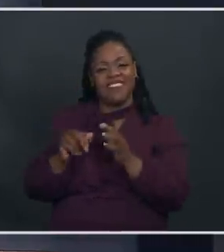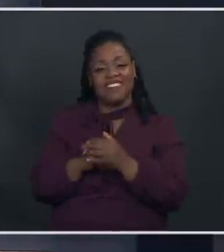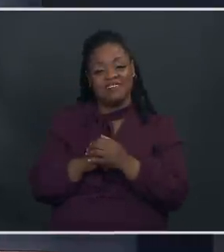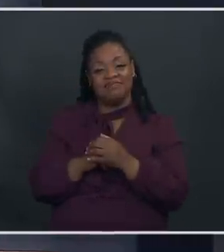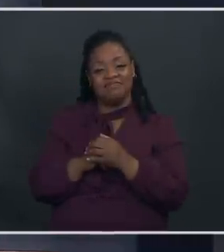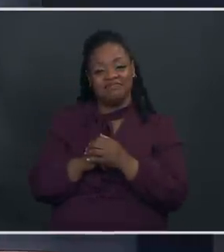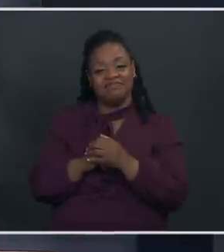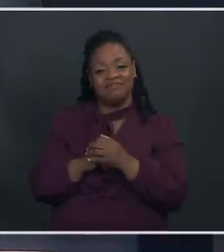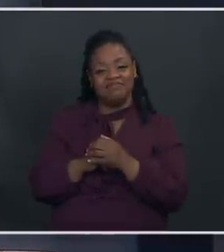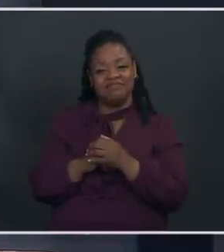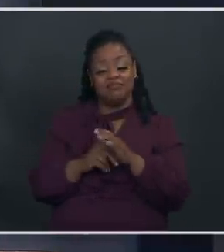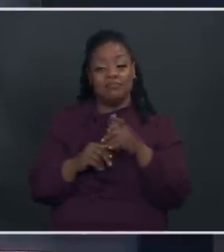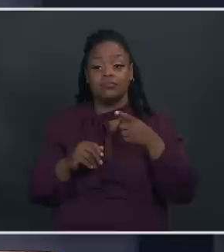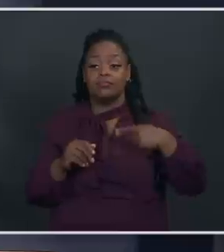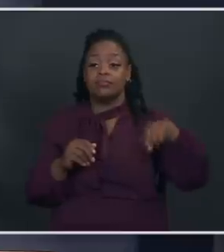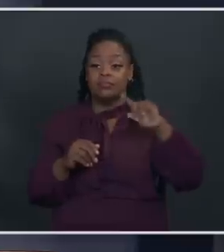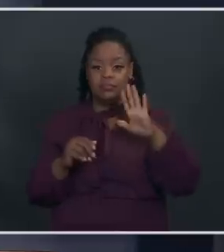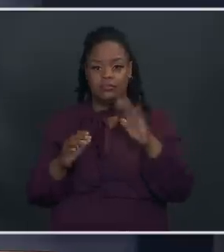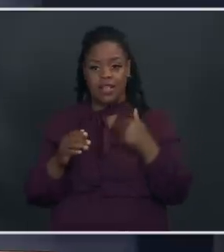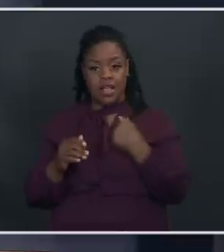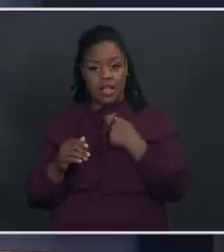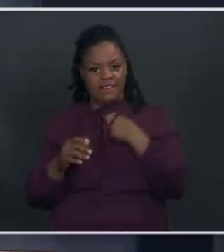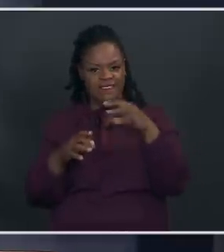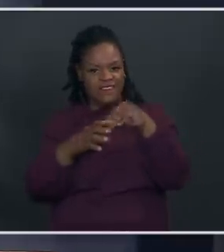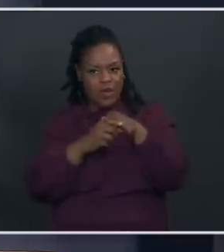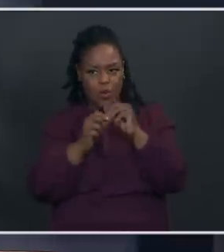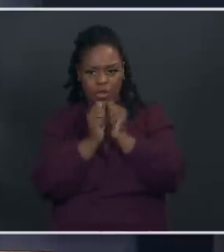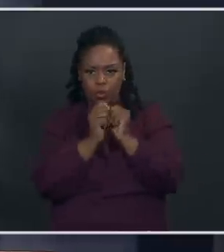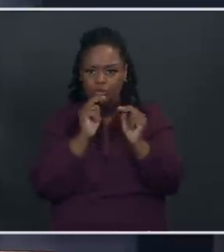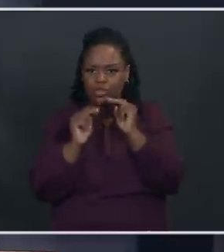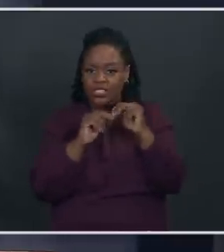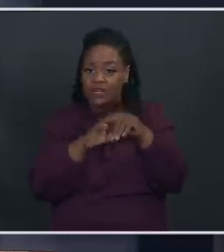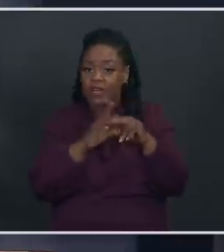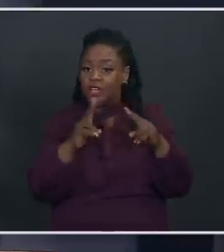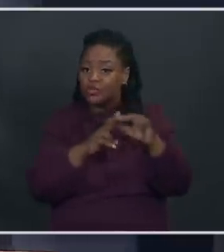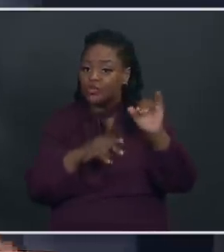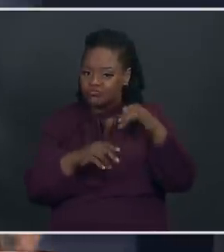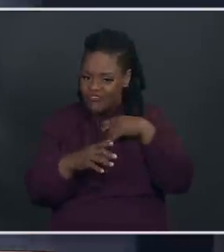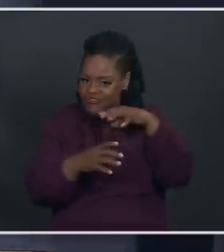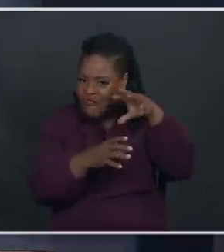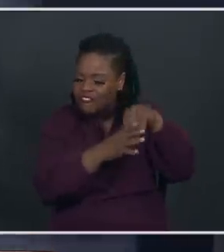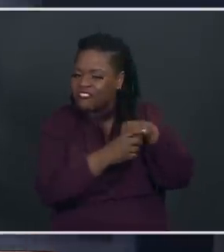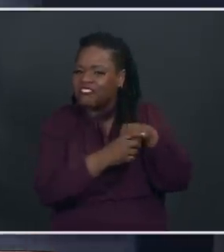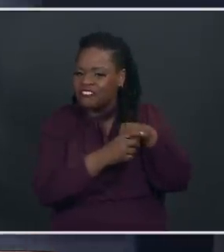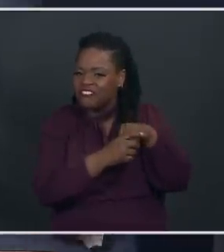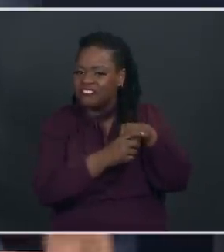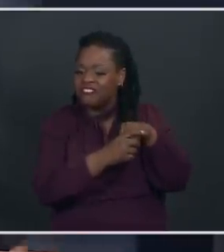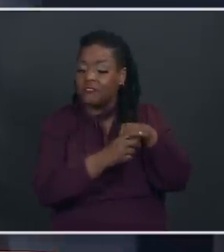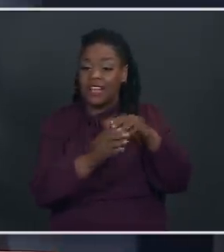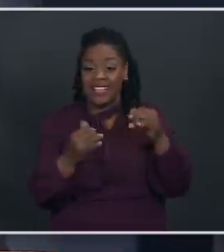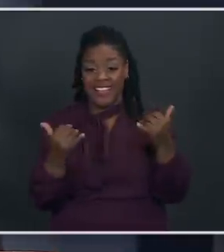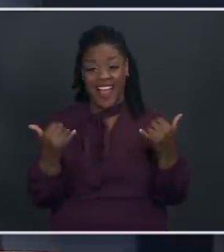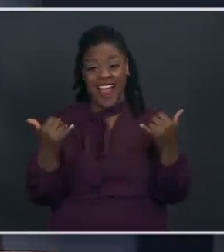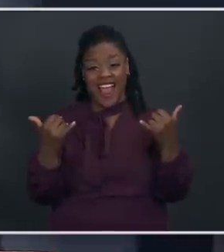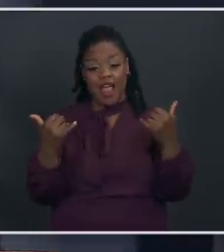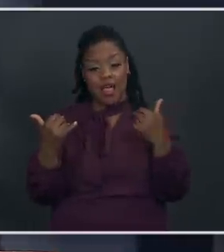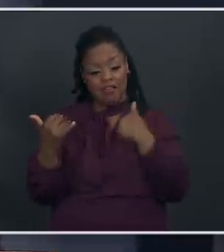in the negotiations in Paris and am now asked by the President --